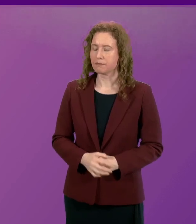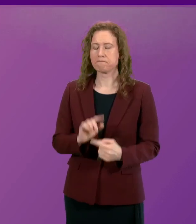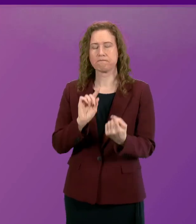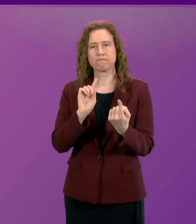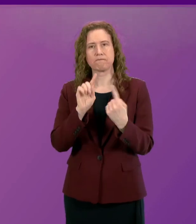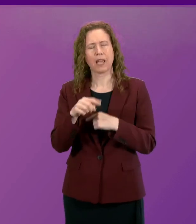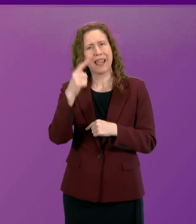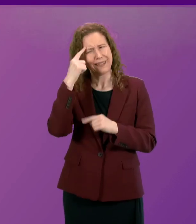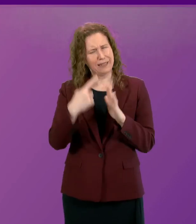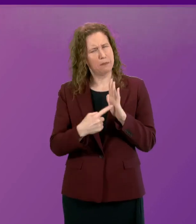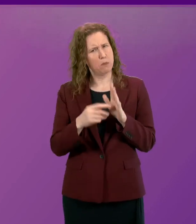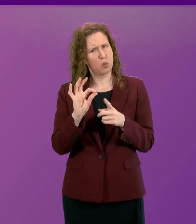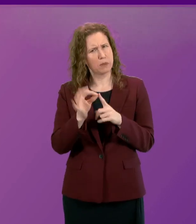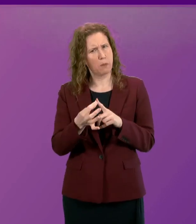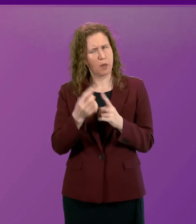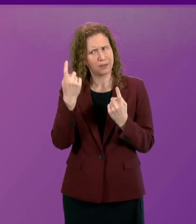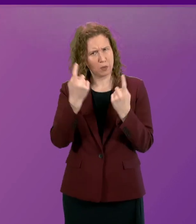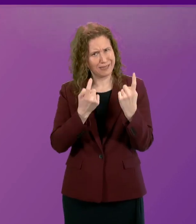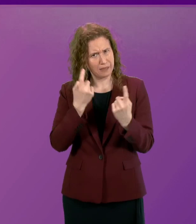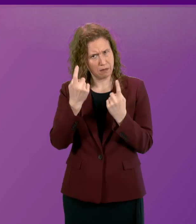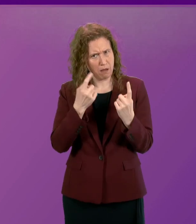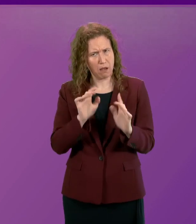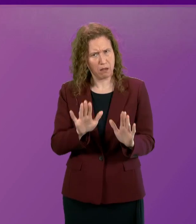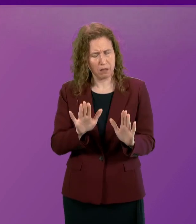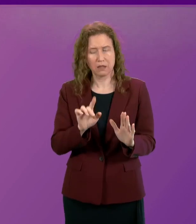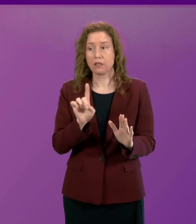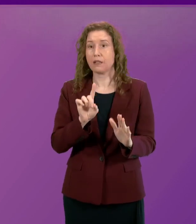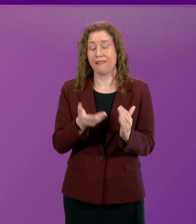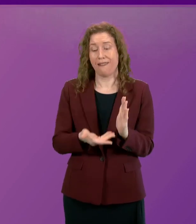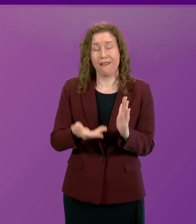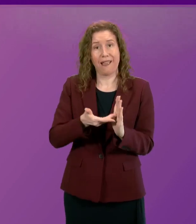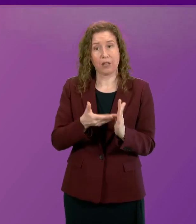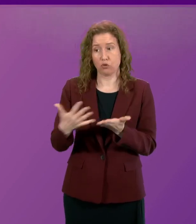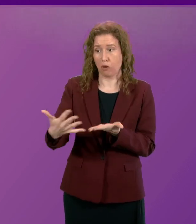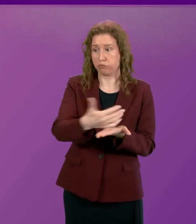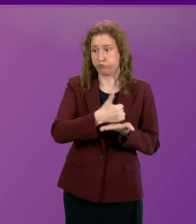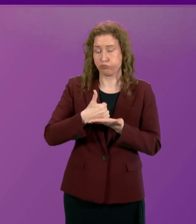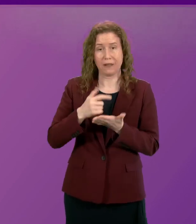The important point to consider is that the extra revenue that is raised as a consequence of